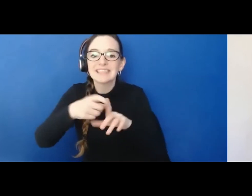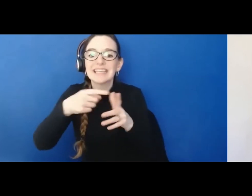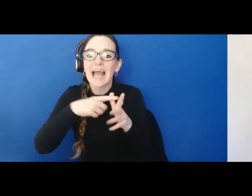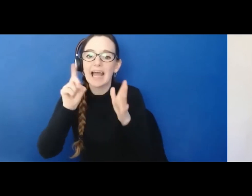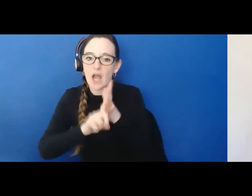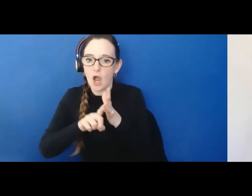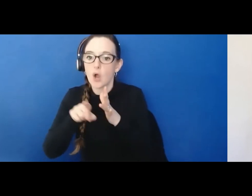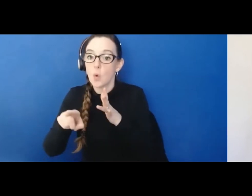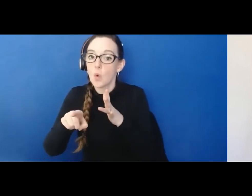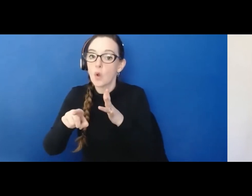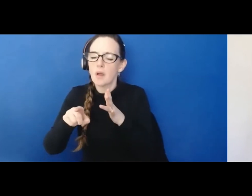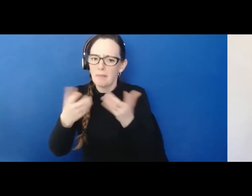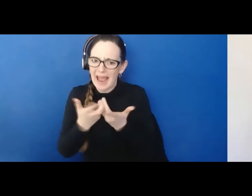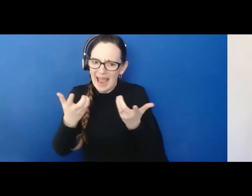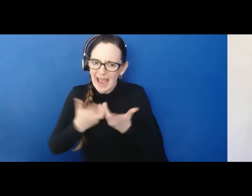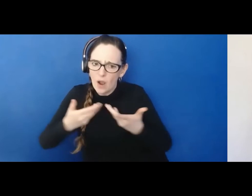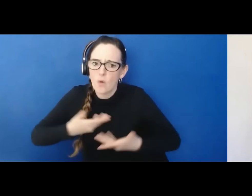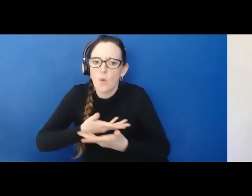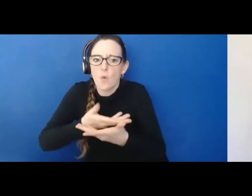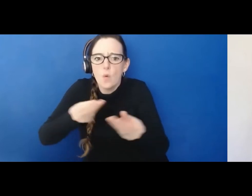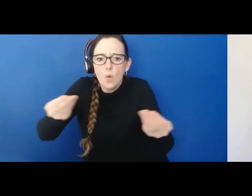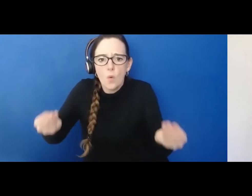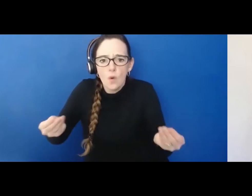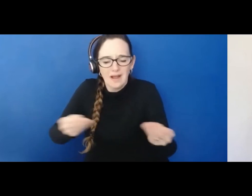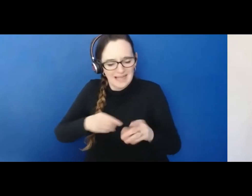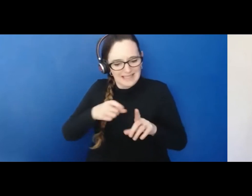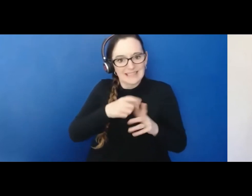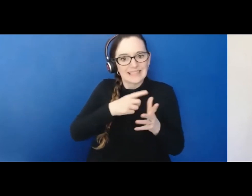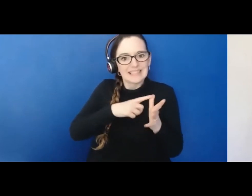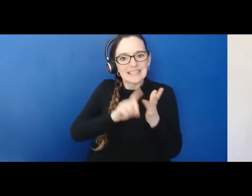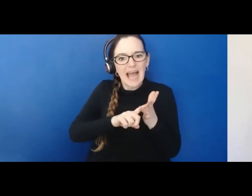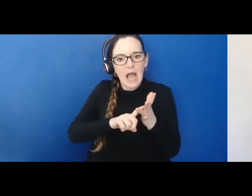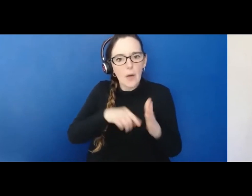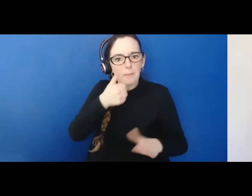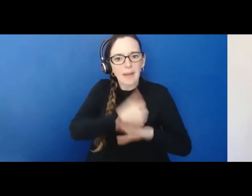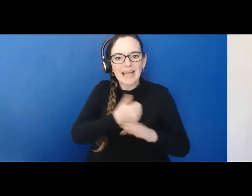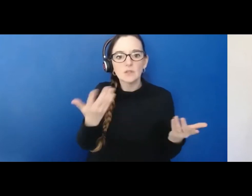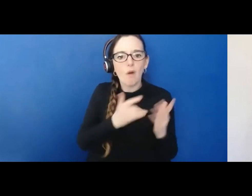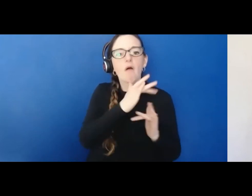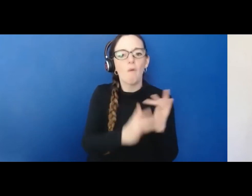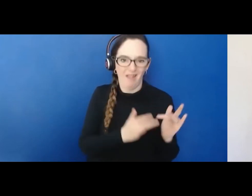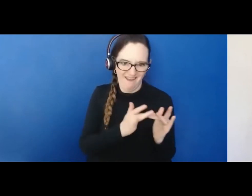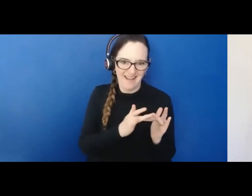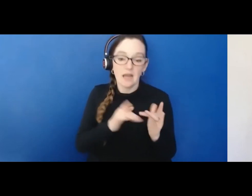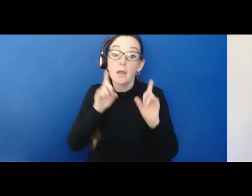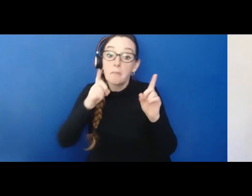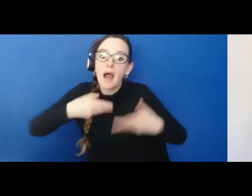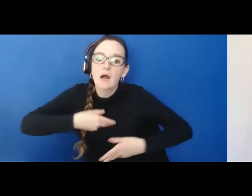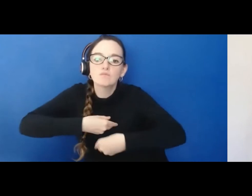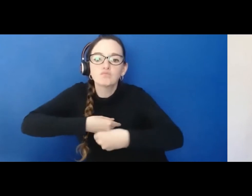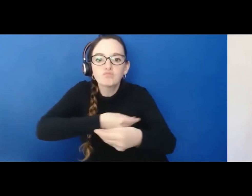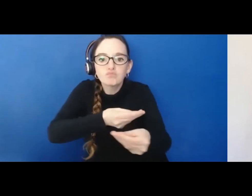The DAO is located online. However, the dissemination and art objects